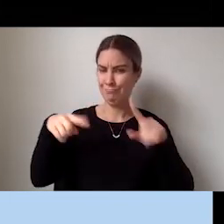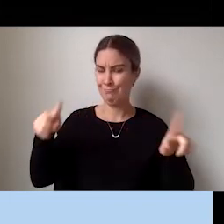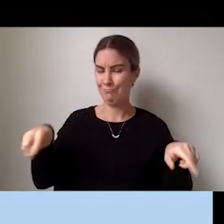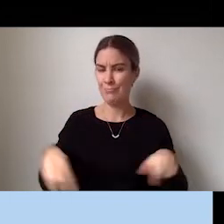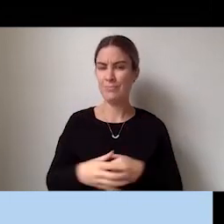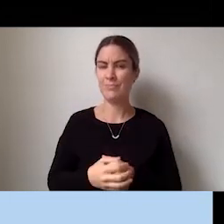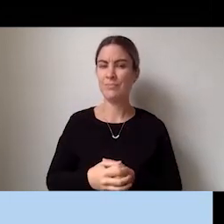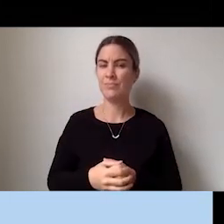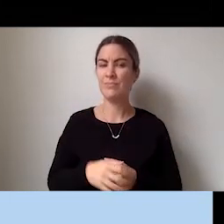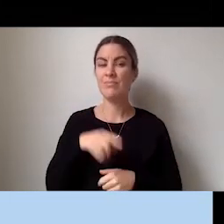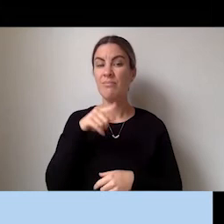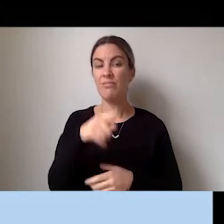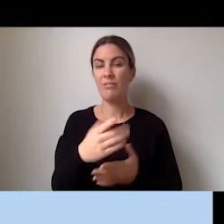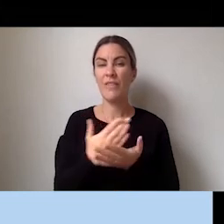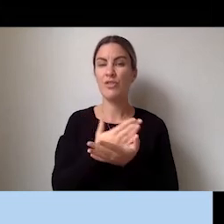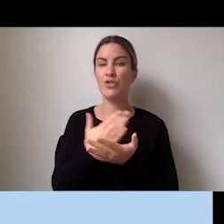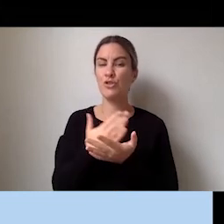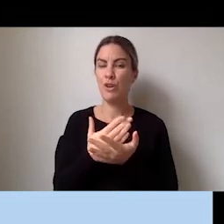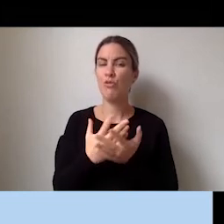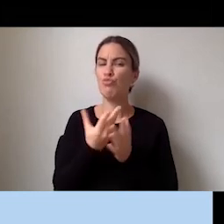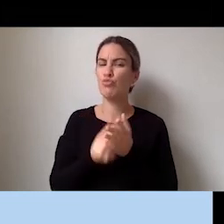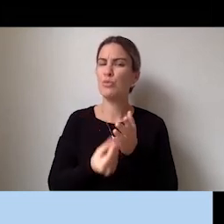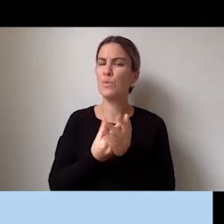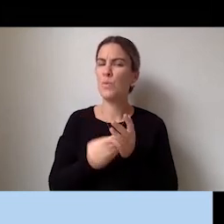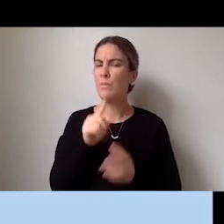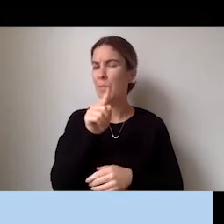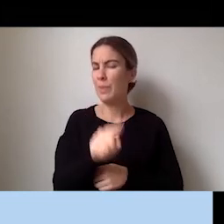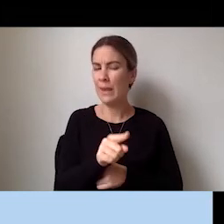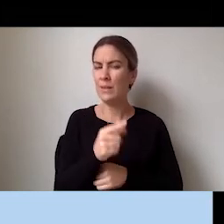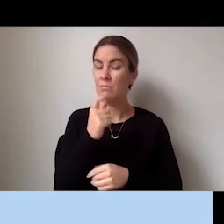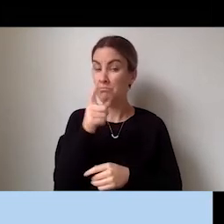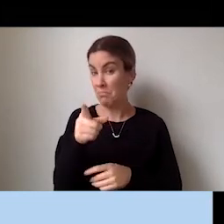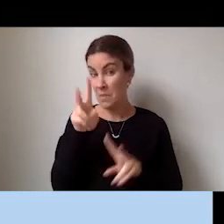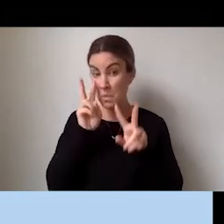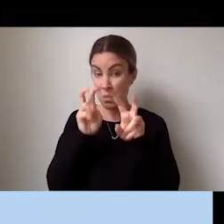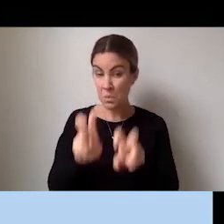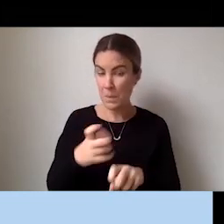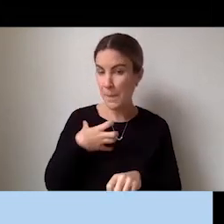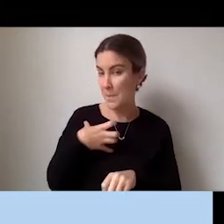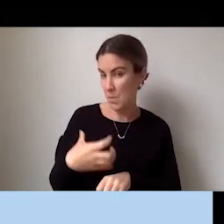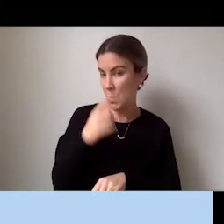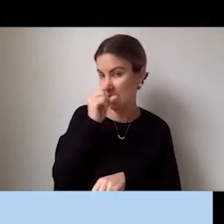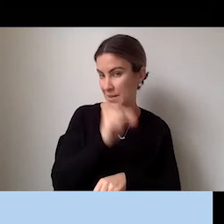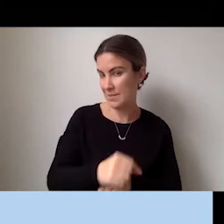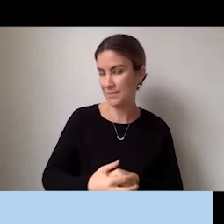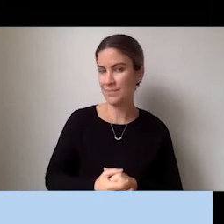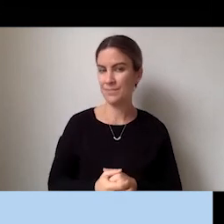have shared a resource about this that people might want to look into a little bit further. So, this slide it says, "Creating networks of